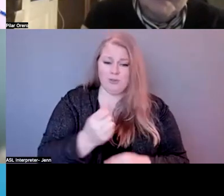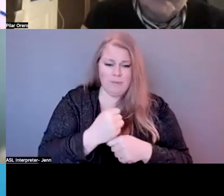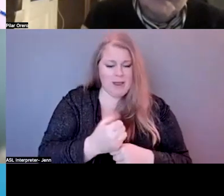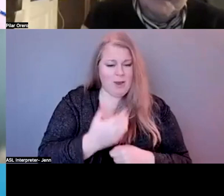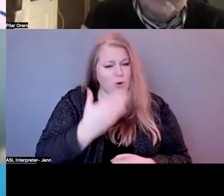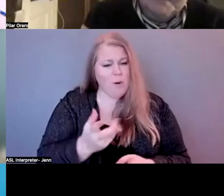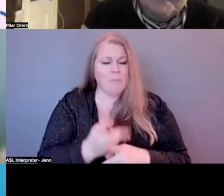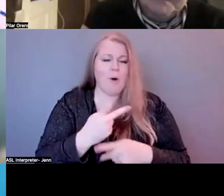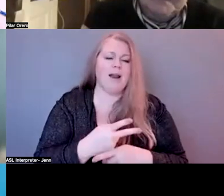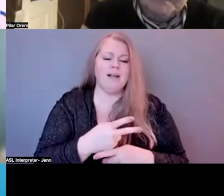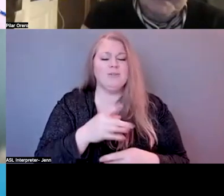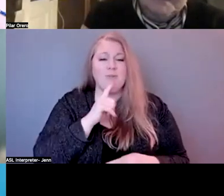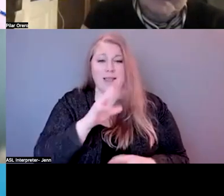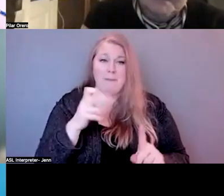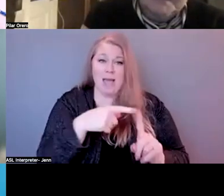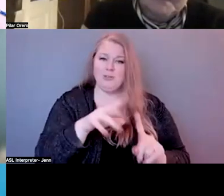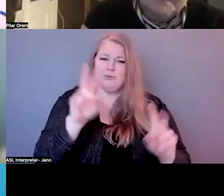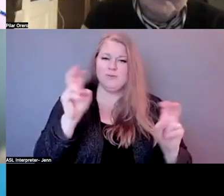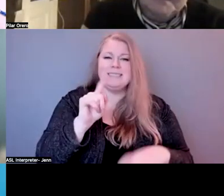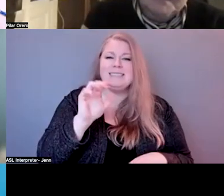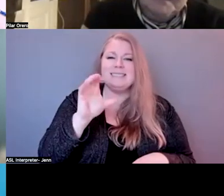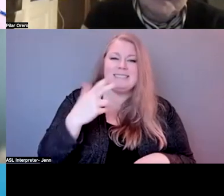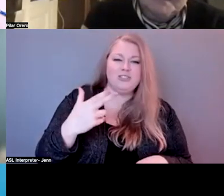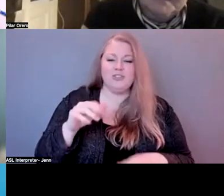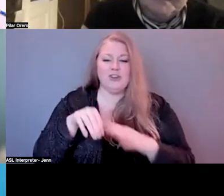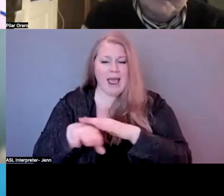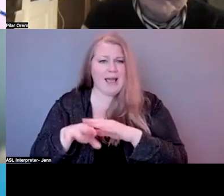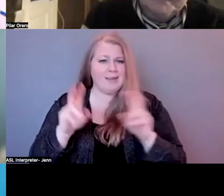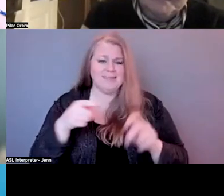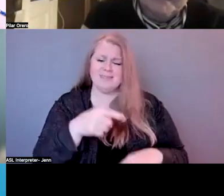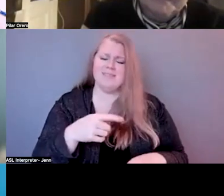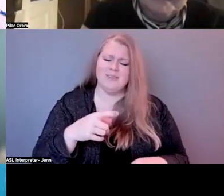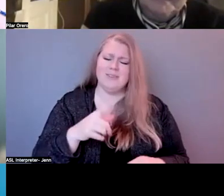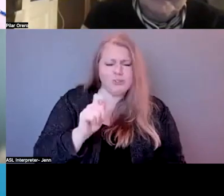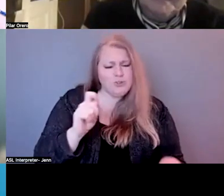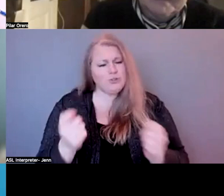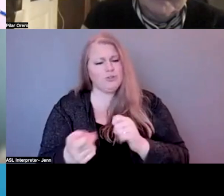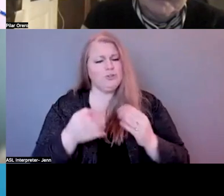Back to the teach access, just changing the way that we are making things today.